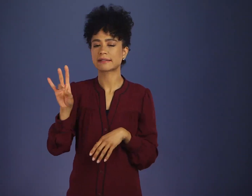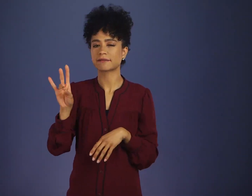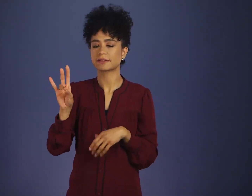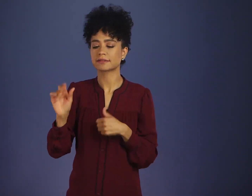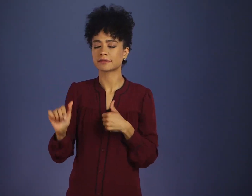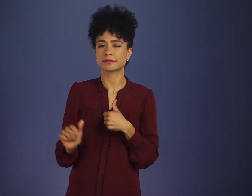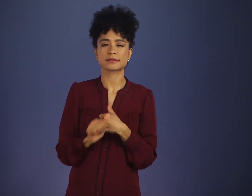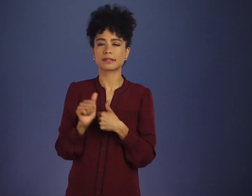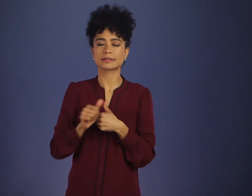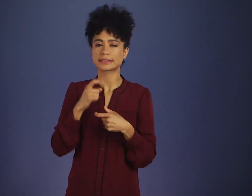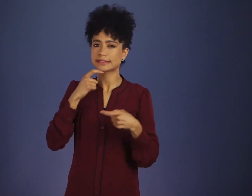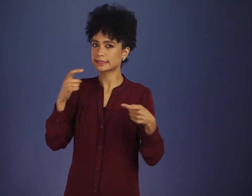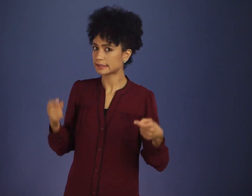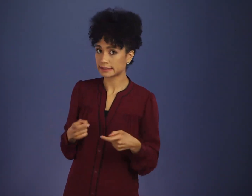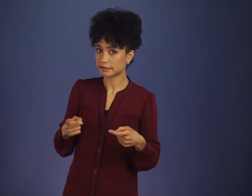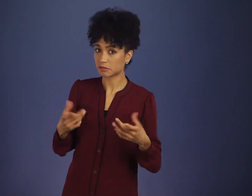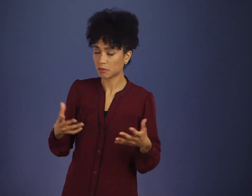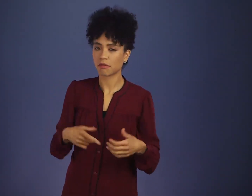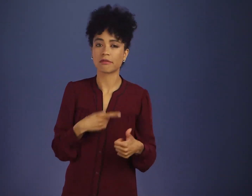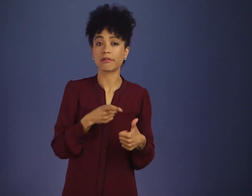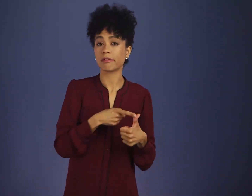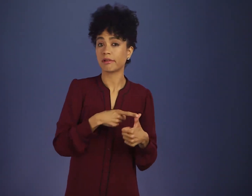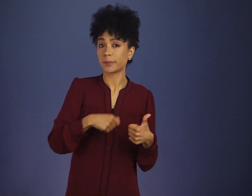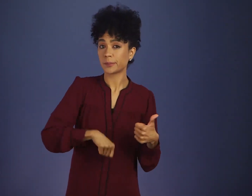the Seven Deadly Sins of pride,